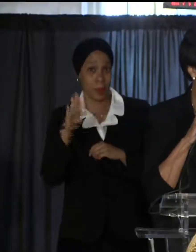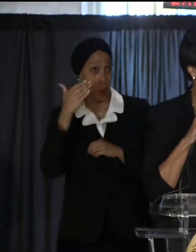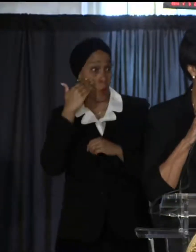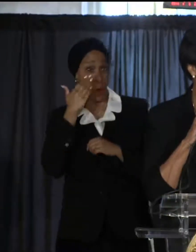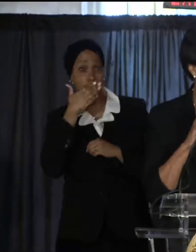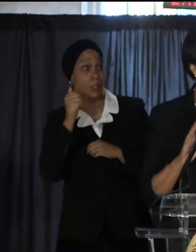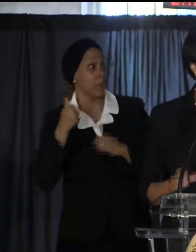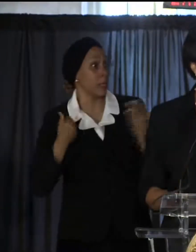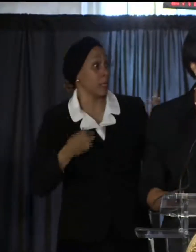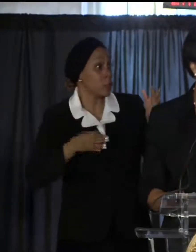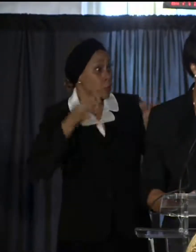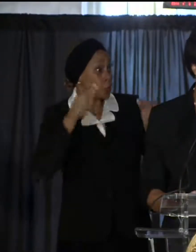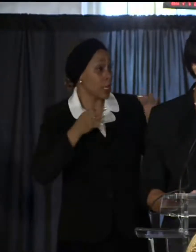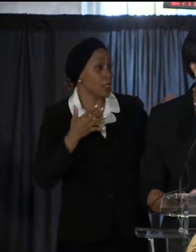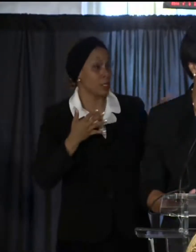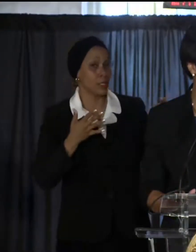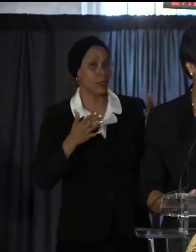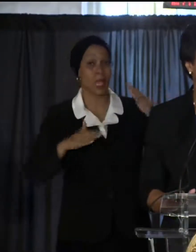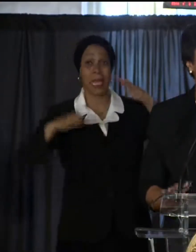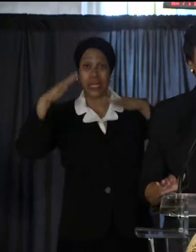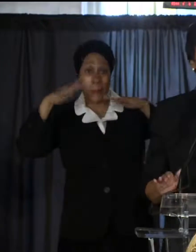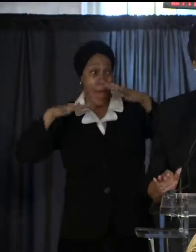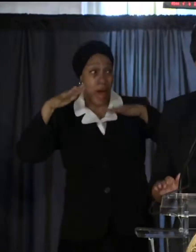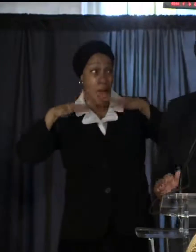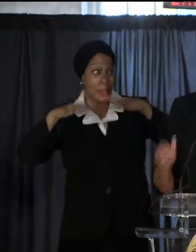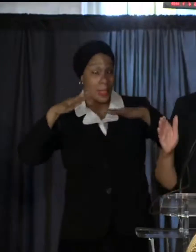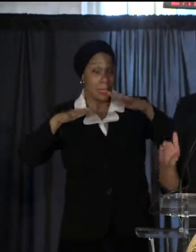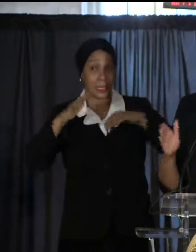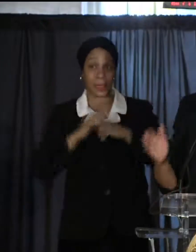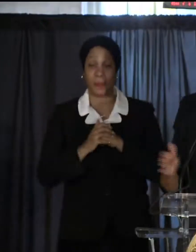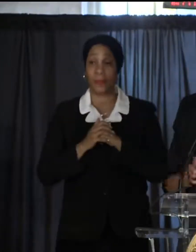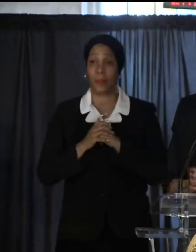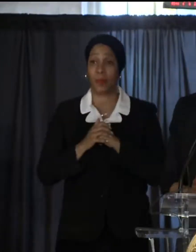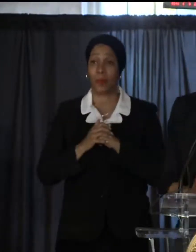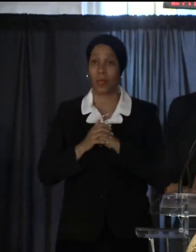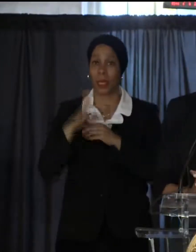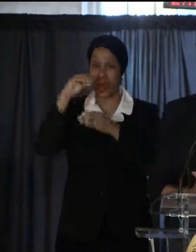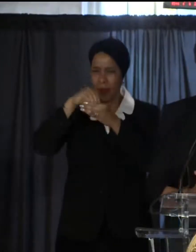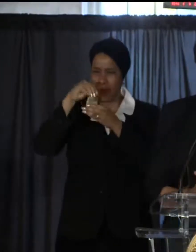BETTER, JUDGE, IT IS BALANCED, AND IT INVESTS IN THE PRIORITIES